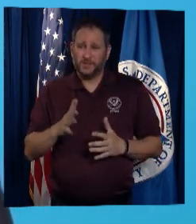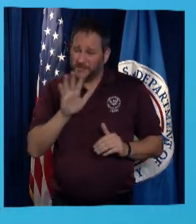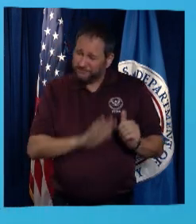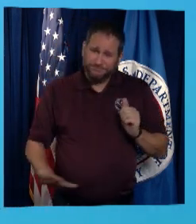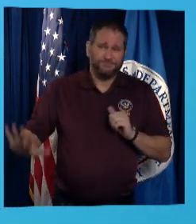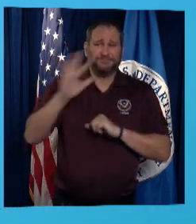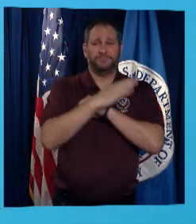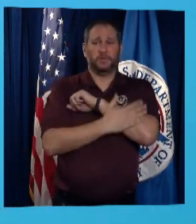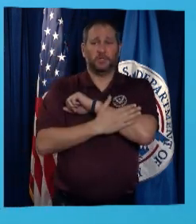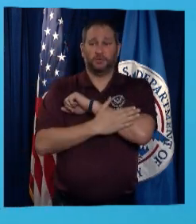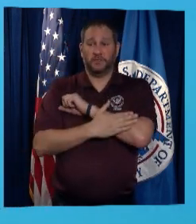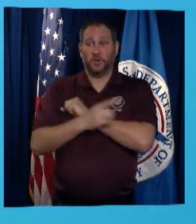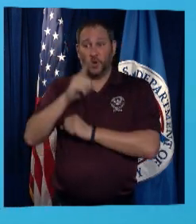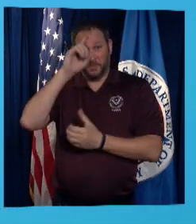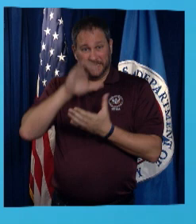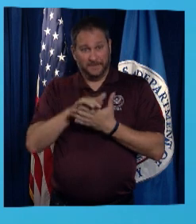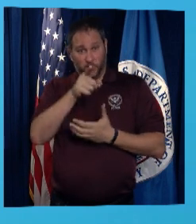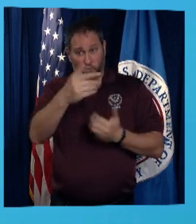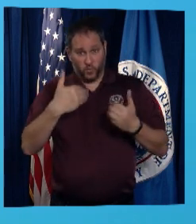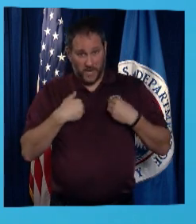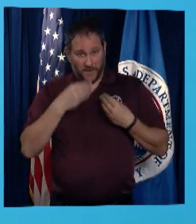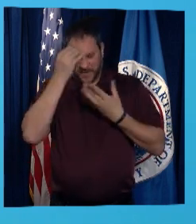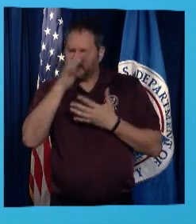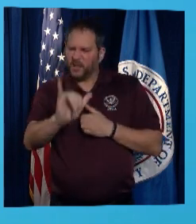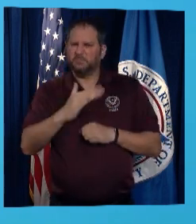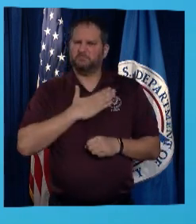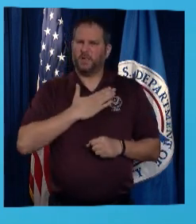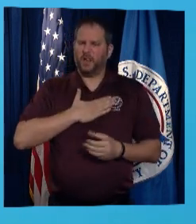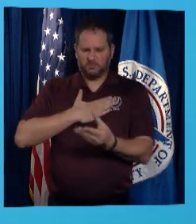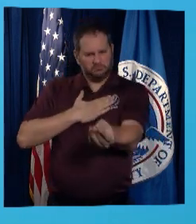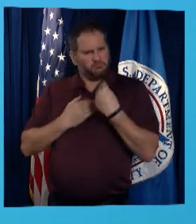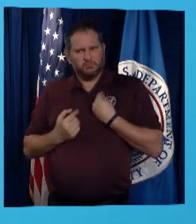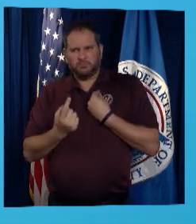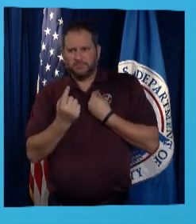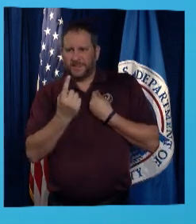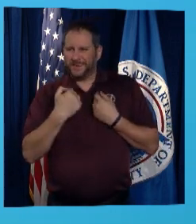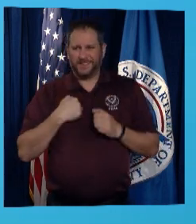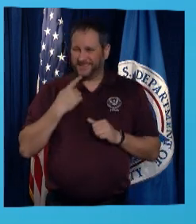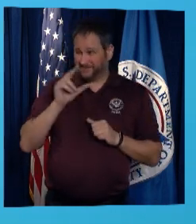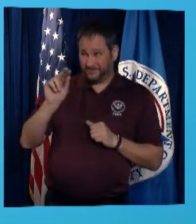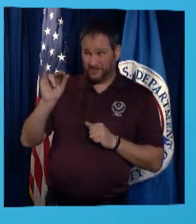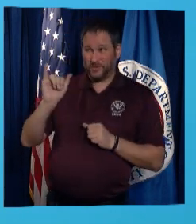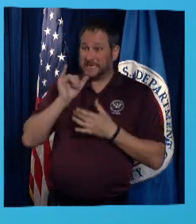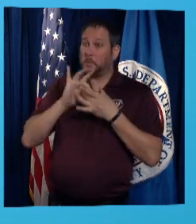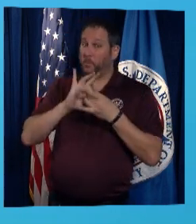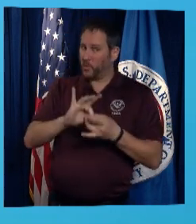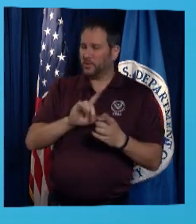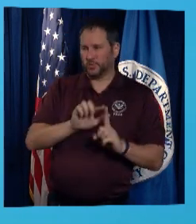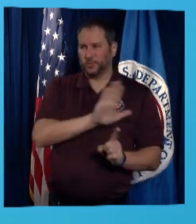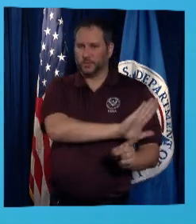develop relationships with the community first if you if you want that information.